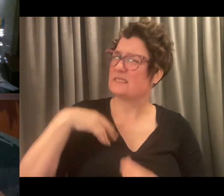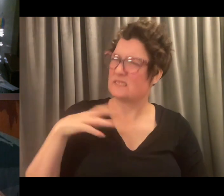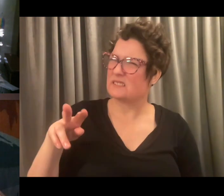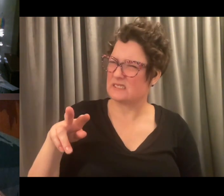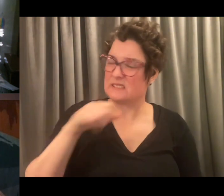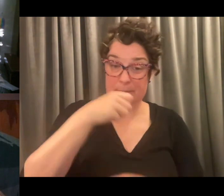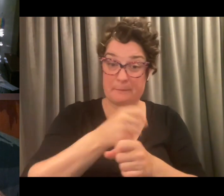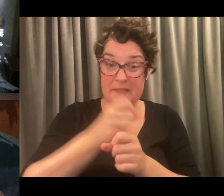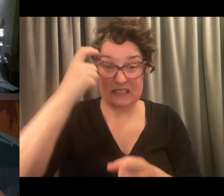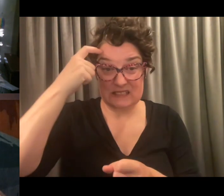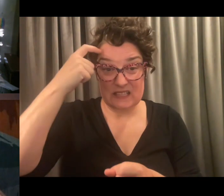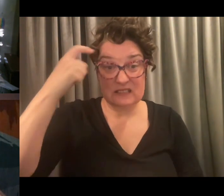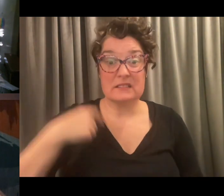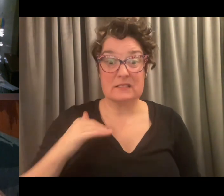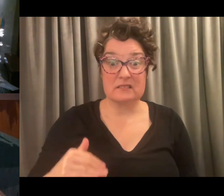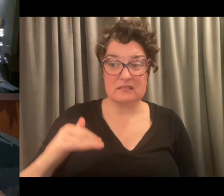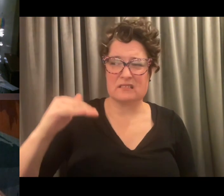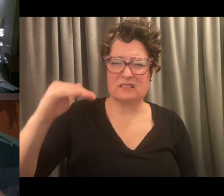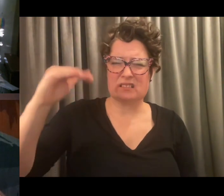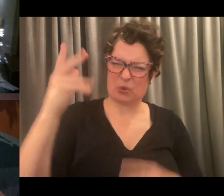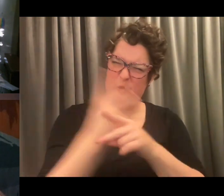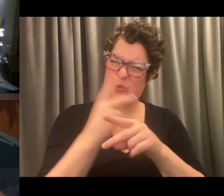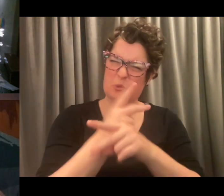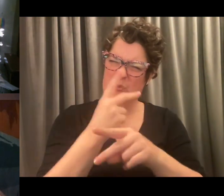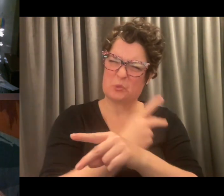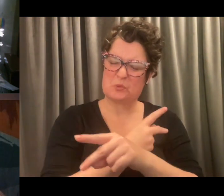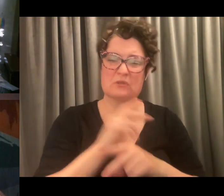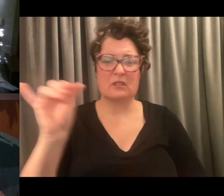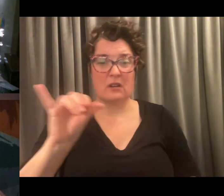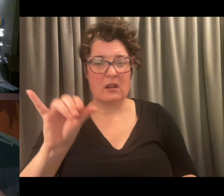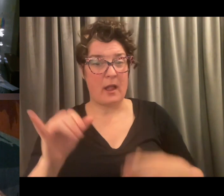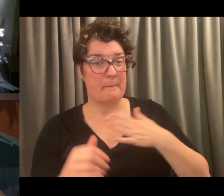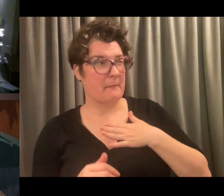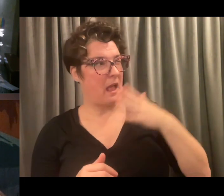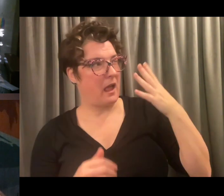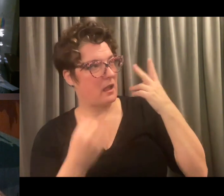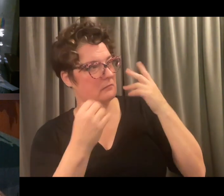fit with my idea of like, how the universe worked and how my experience